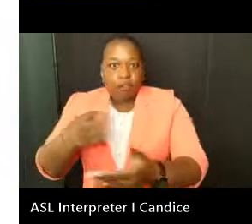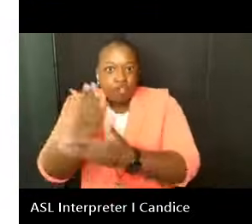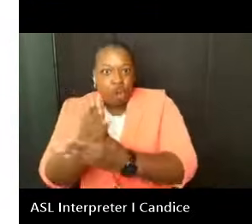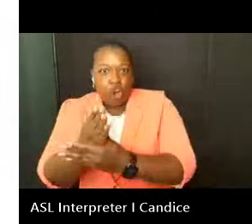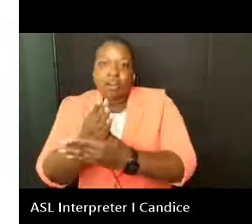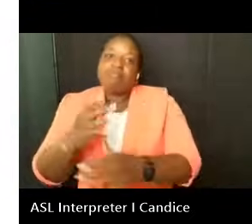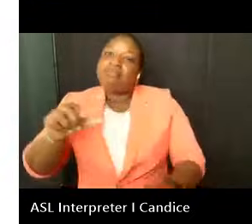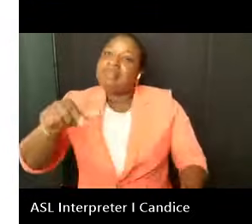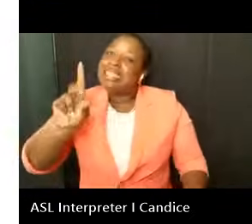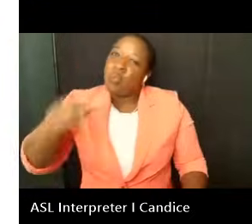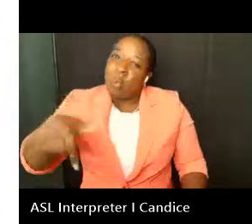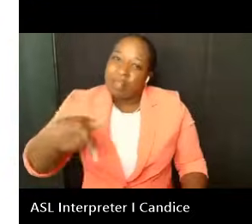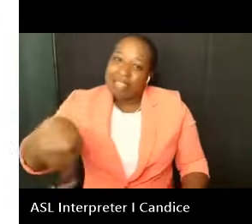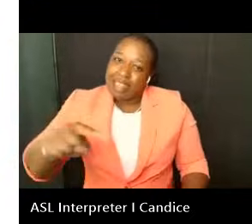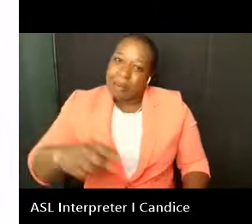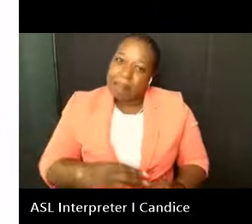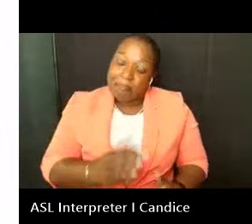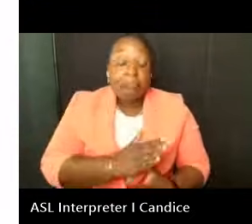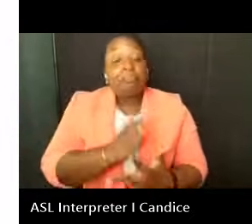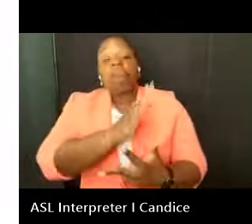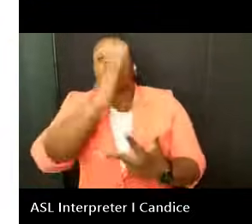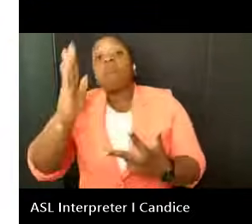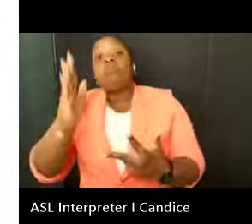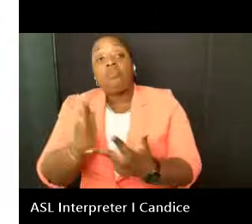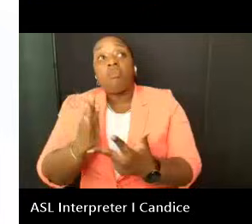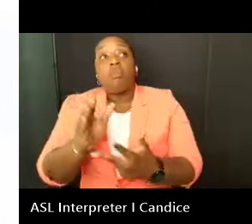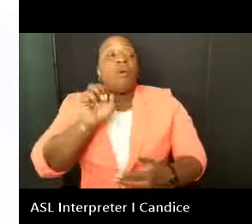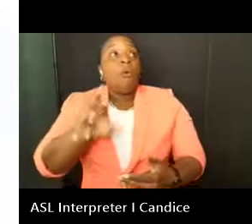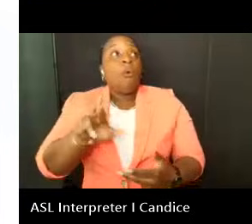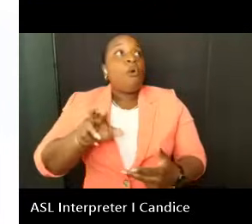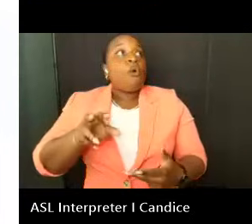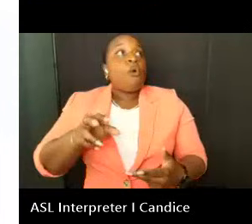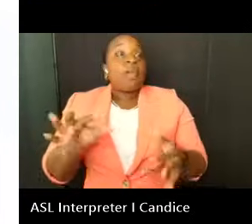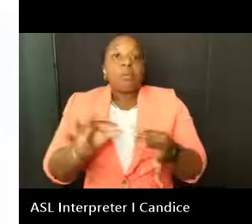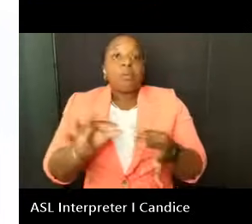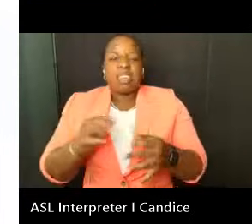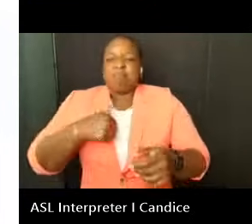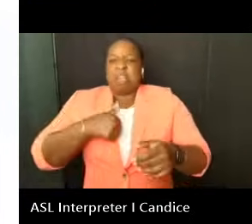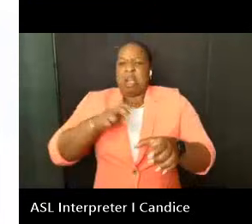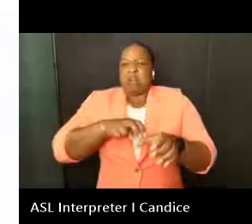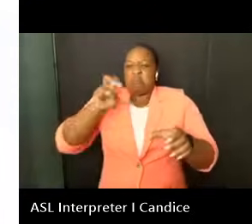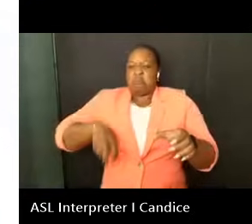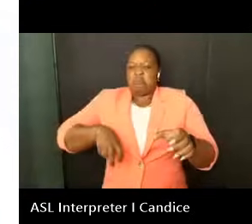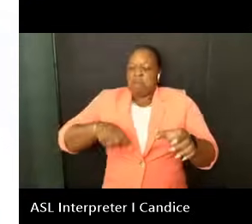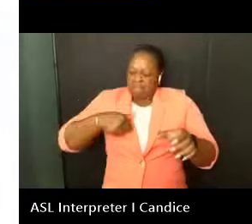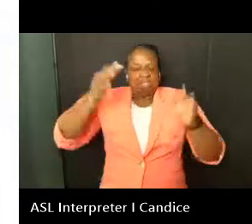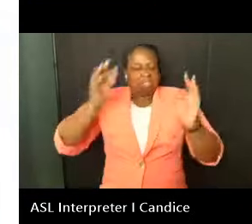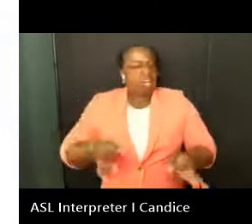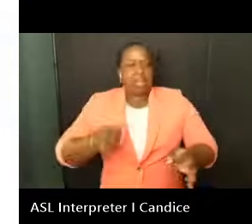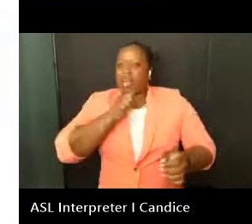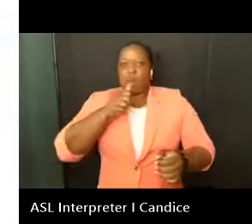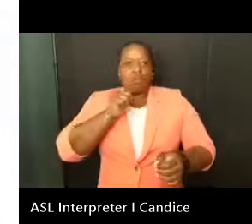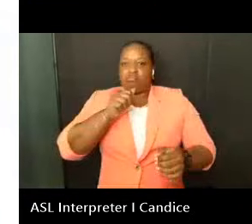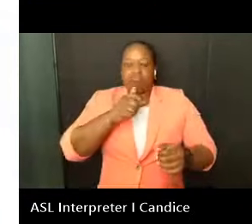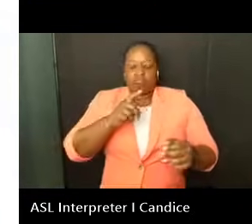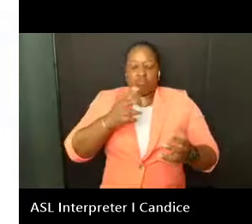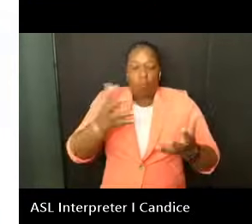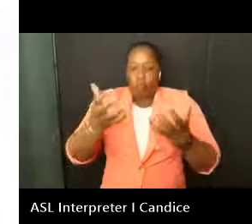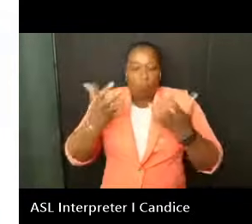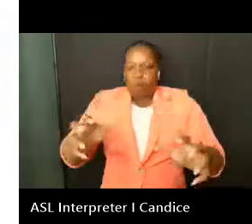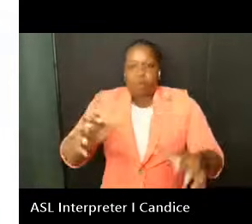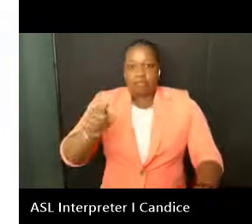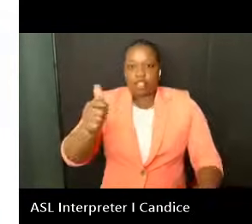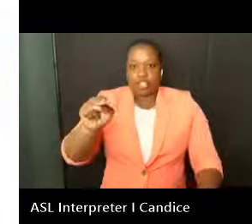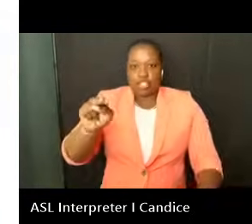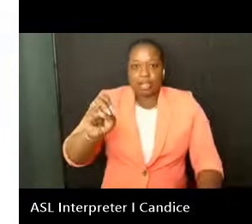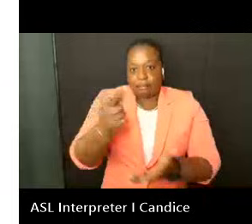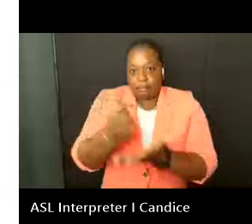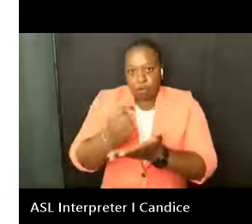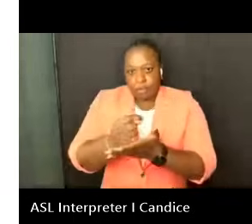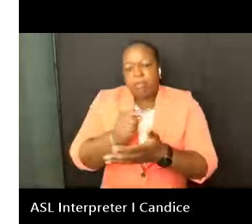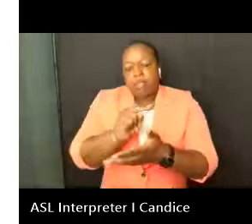"I don't want - I remove myself. I've decided I don't need to go any further." Next slide.